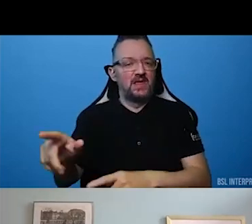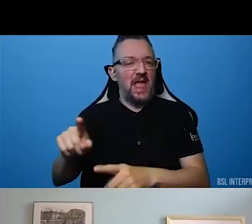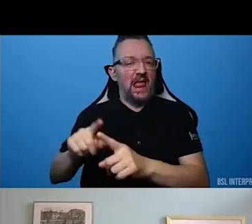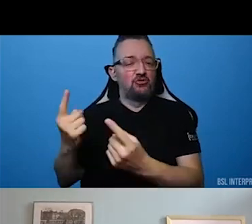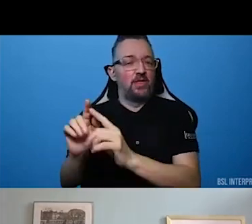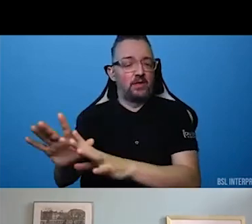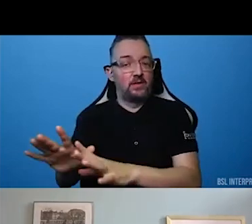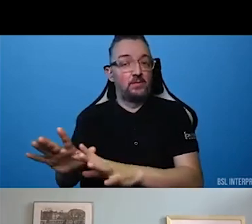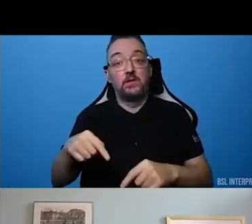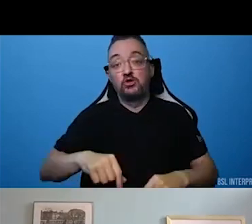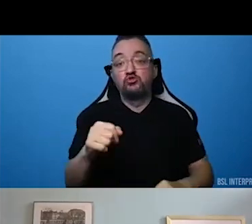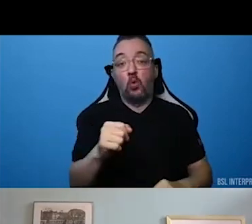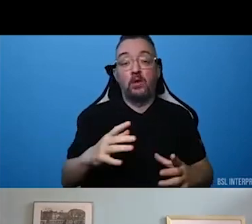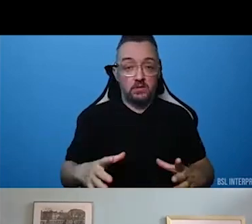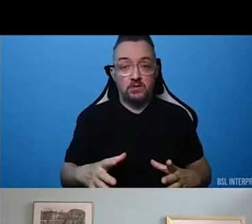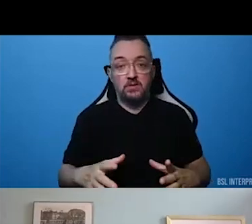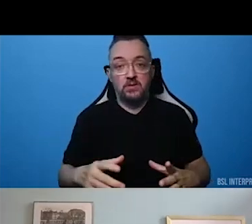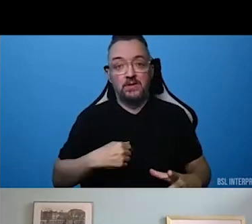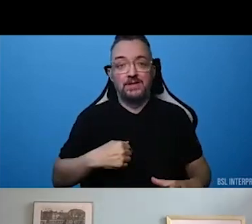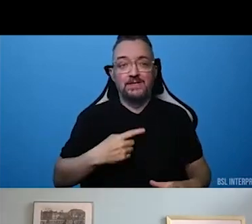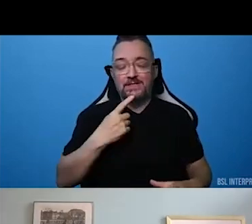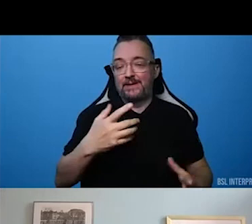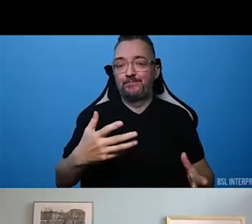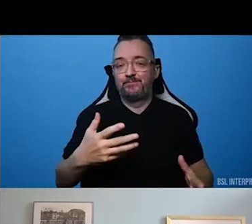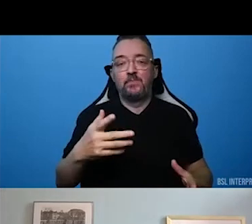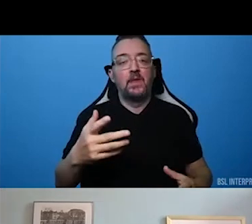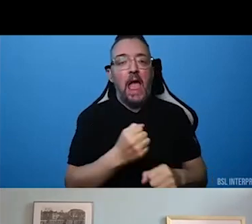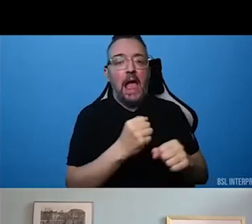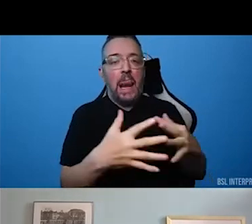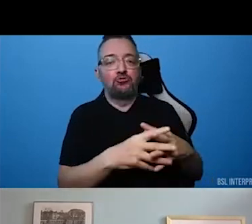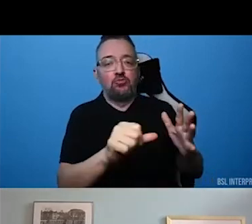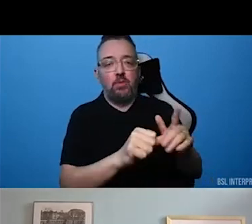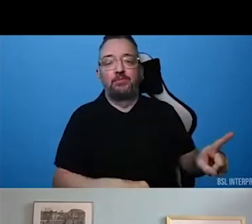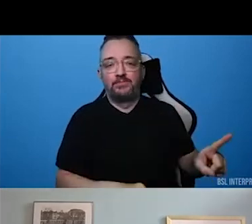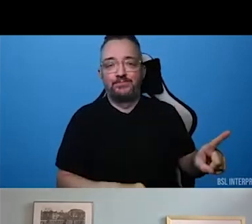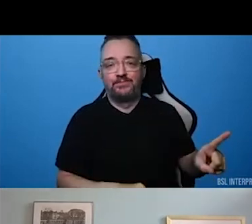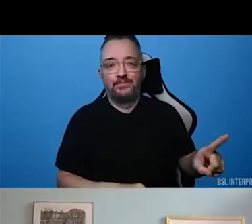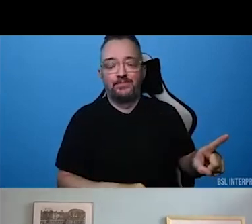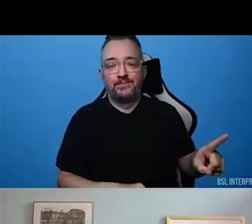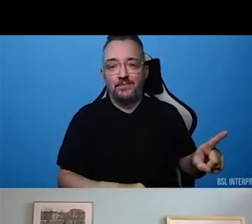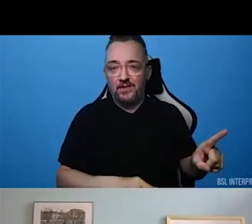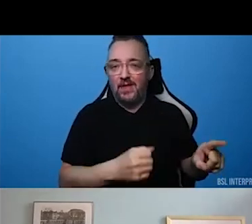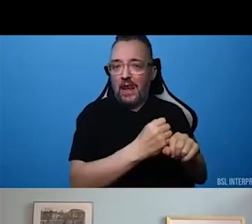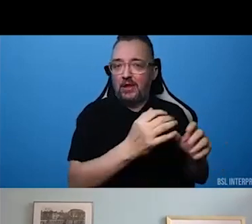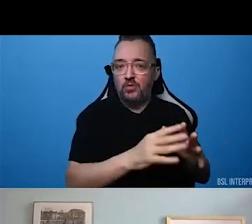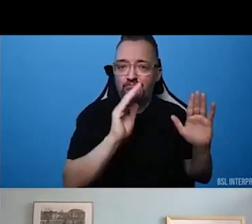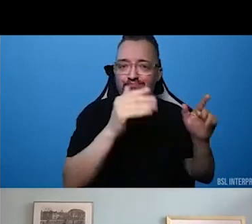And within Scotland I think that we like to say that it's a Glasgow problem, that it's really concentrated in that city.